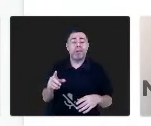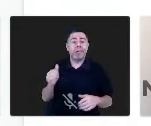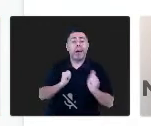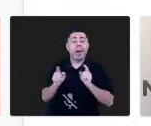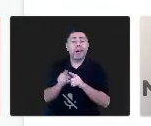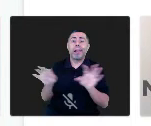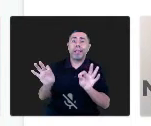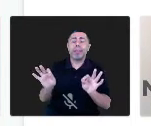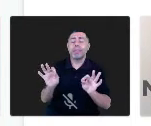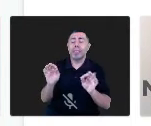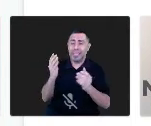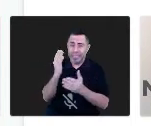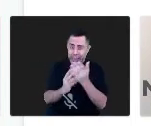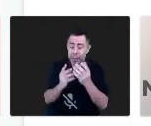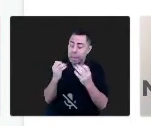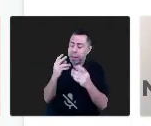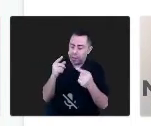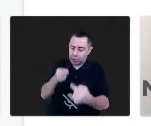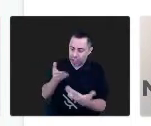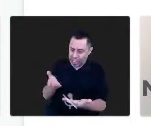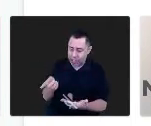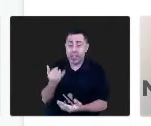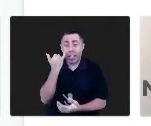resume they might have great interview skills but if you know the perseverance to last what